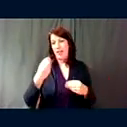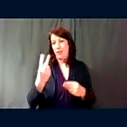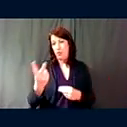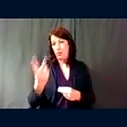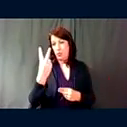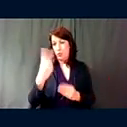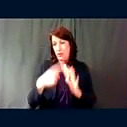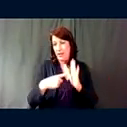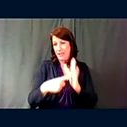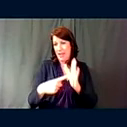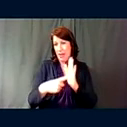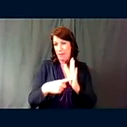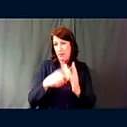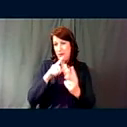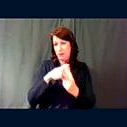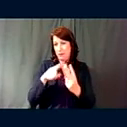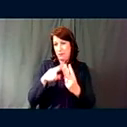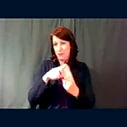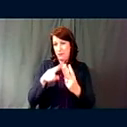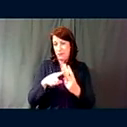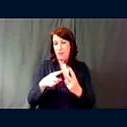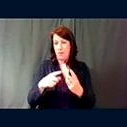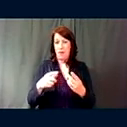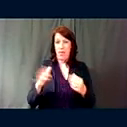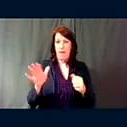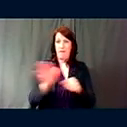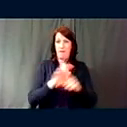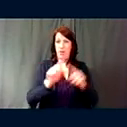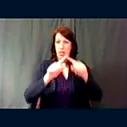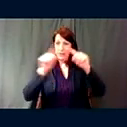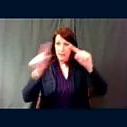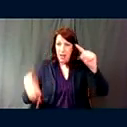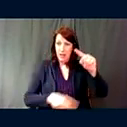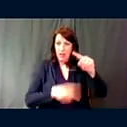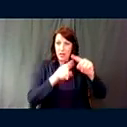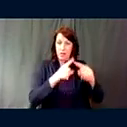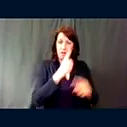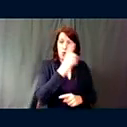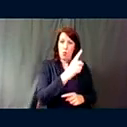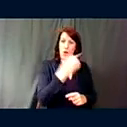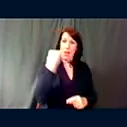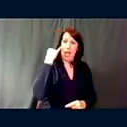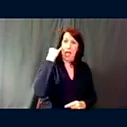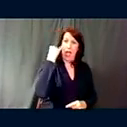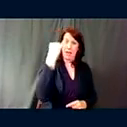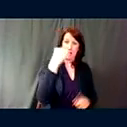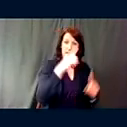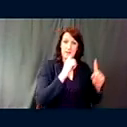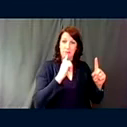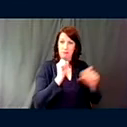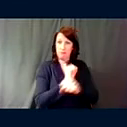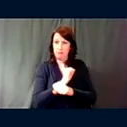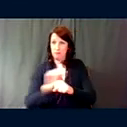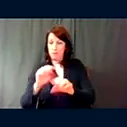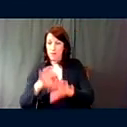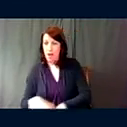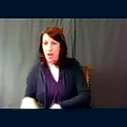WOULD GIVE YOU TWO EXAMPLES OF HOW THE FULL CYCLE FROM ONE